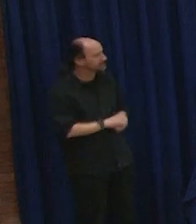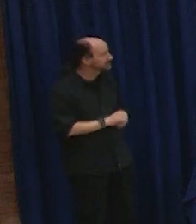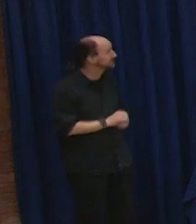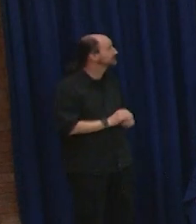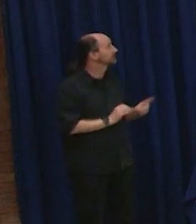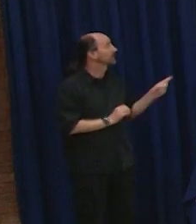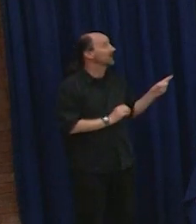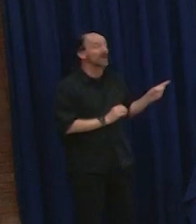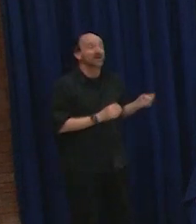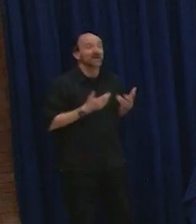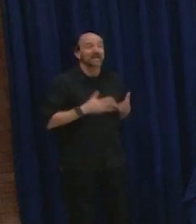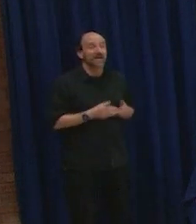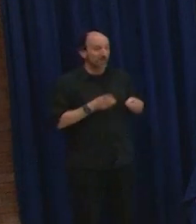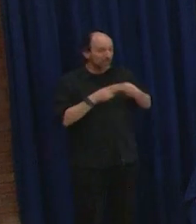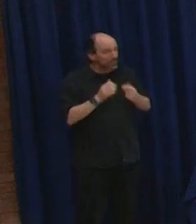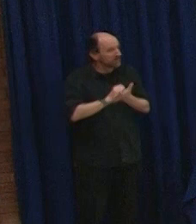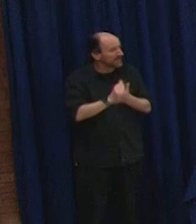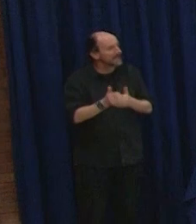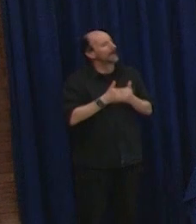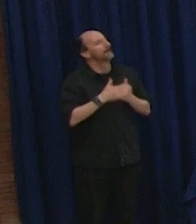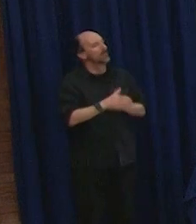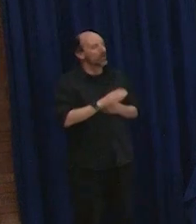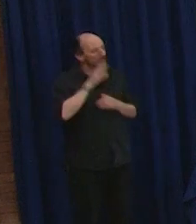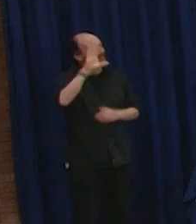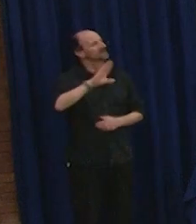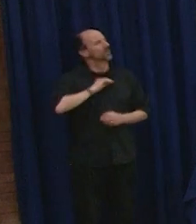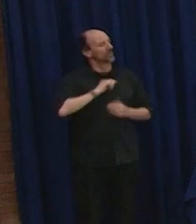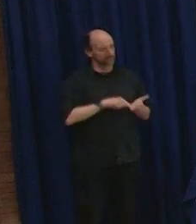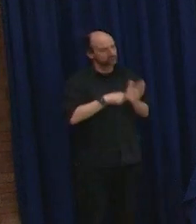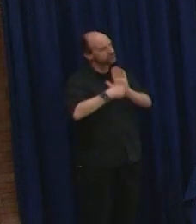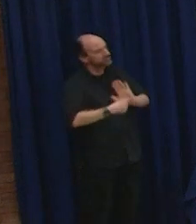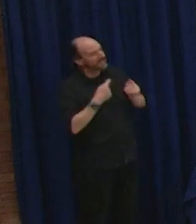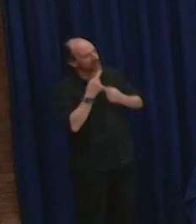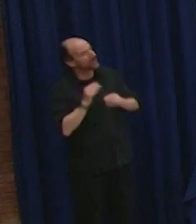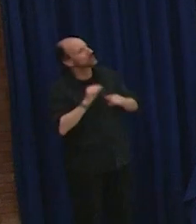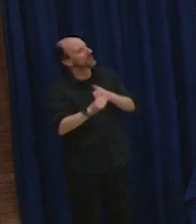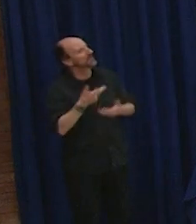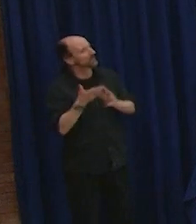I think that's why today we're sitting here and we're talking honestly about having ADHD and not